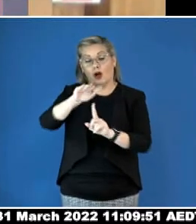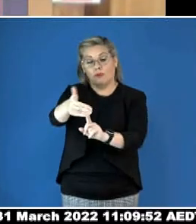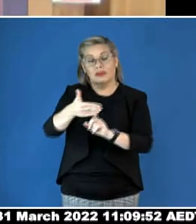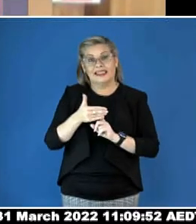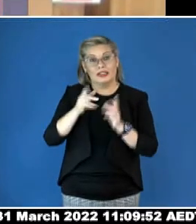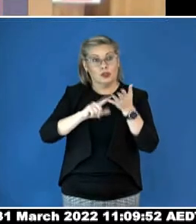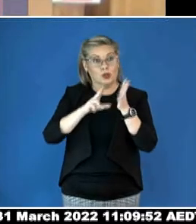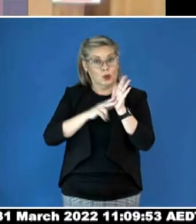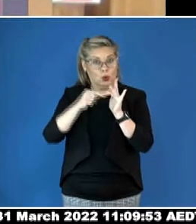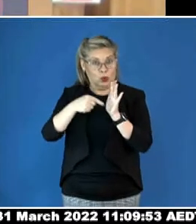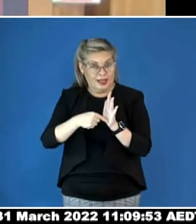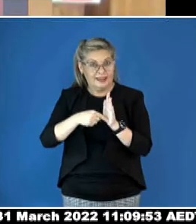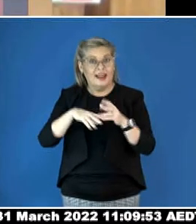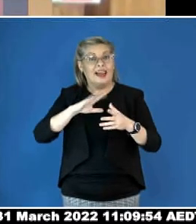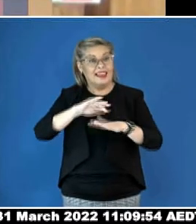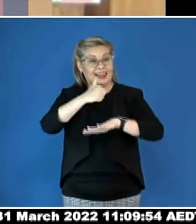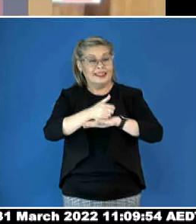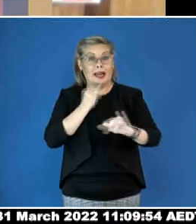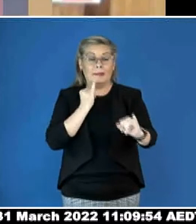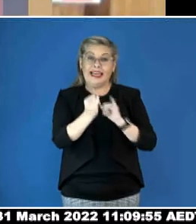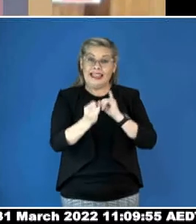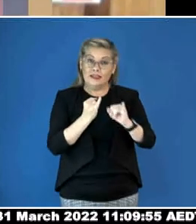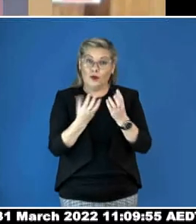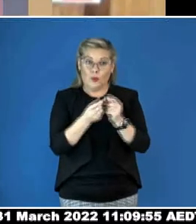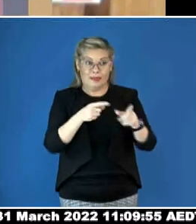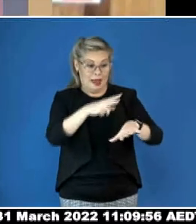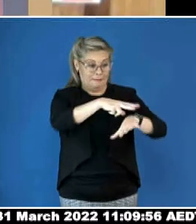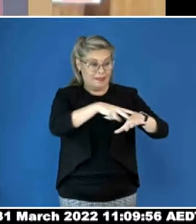The police did a video interview recording with me and took a recording of me walking